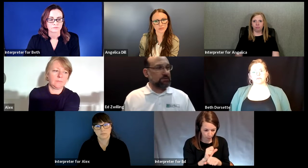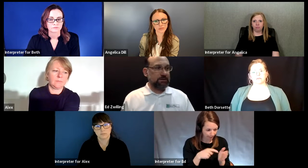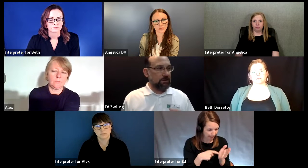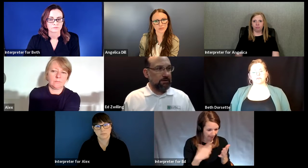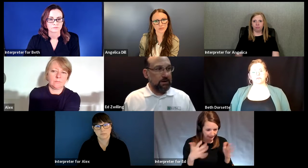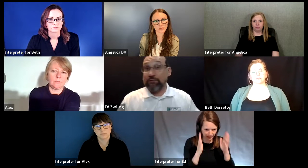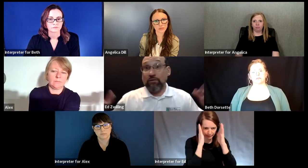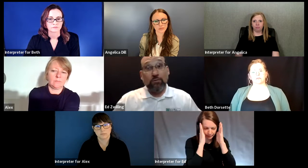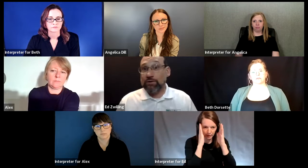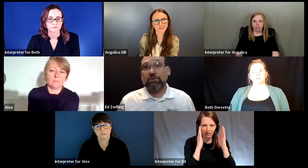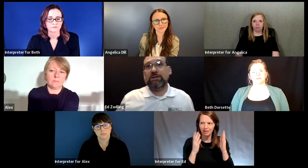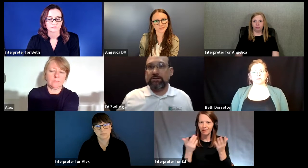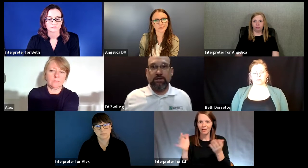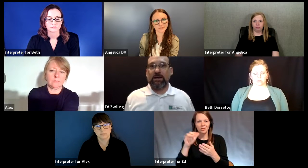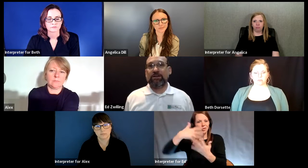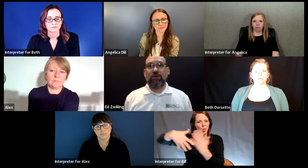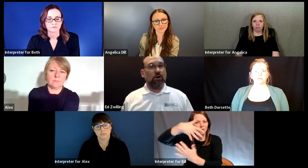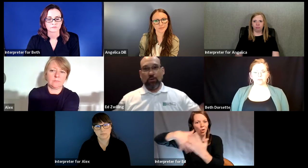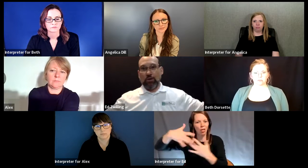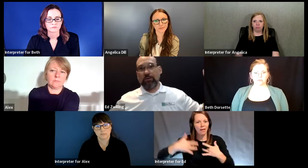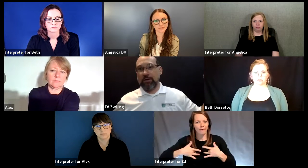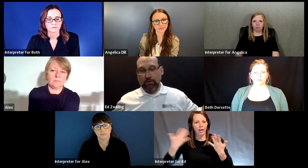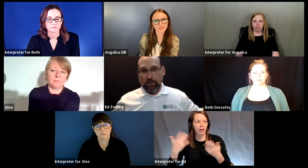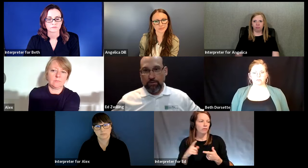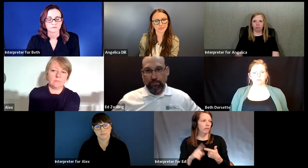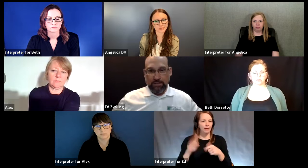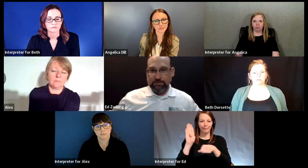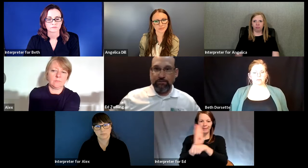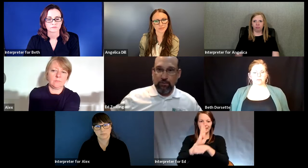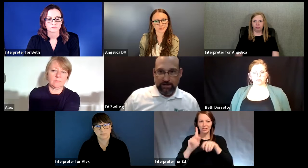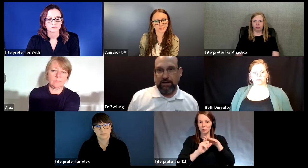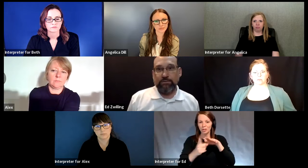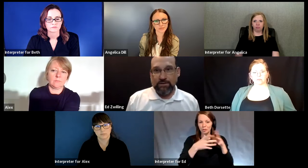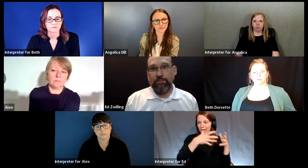Maybe there's a firm retreat and you go to the -- you all go to the beach for the weekend